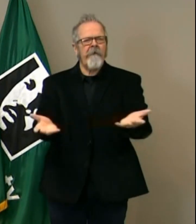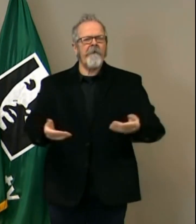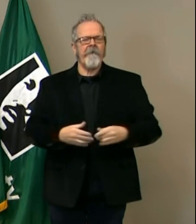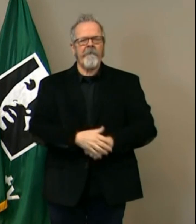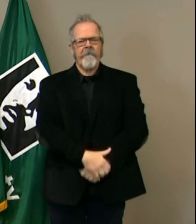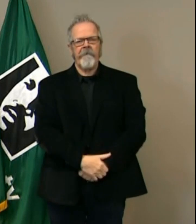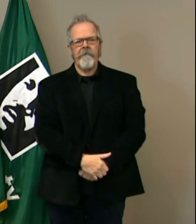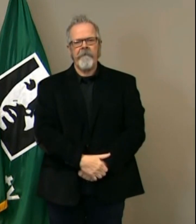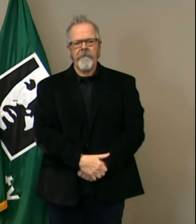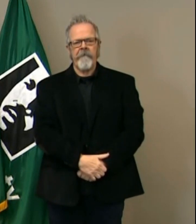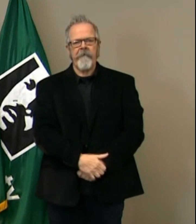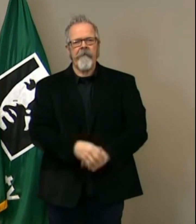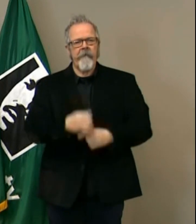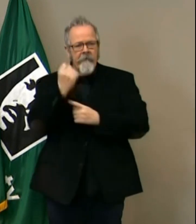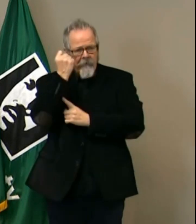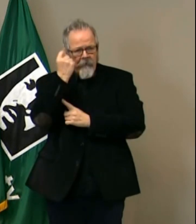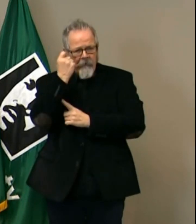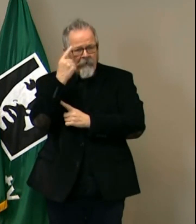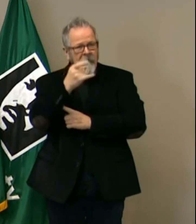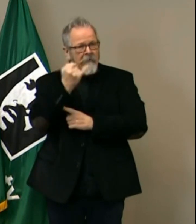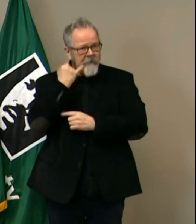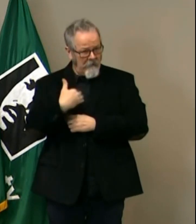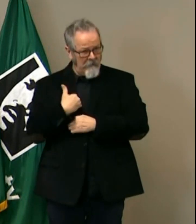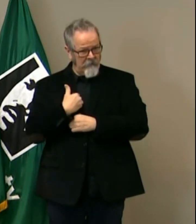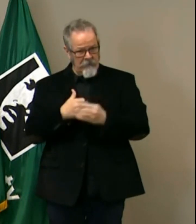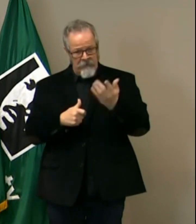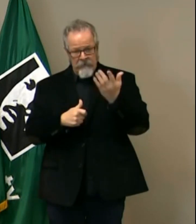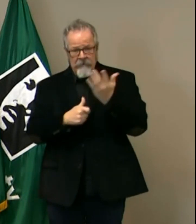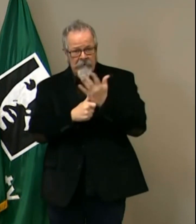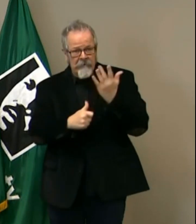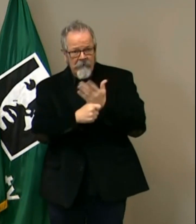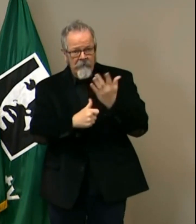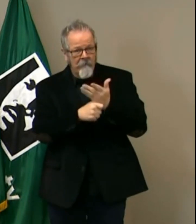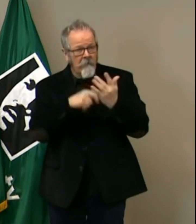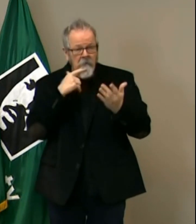Ford it these organizations need those funds to get through this time right now